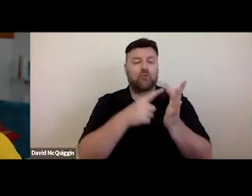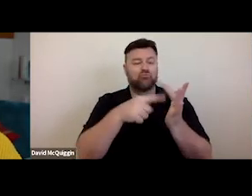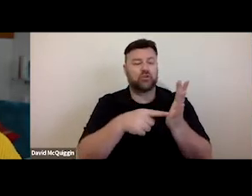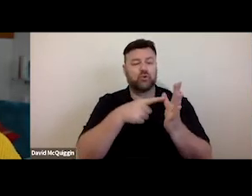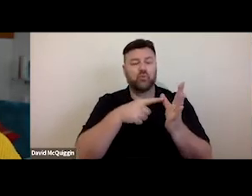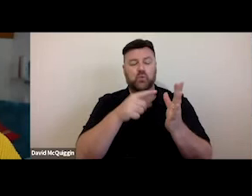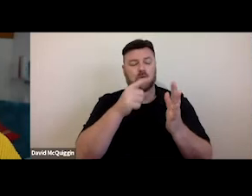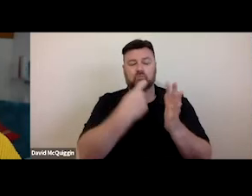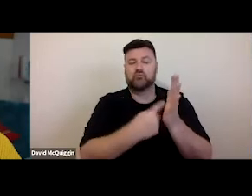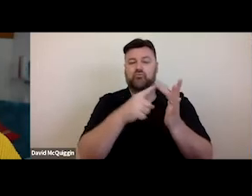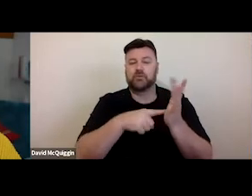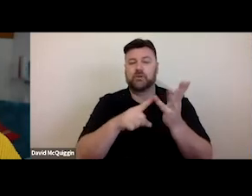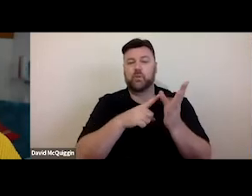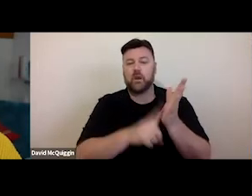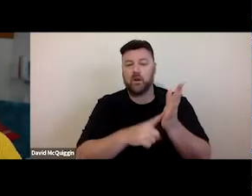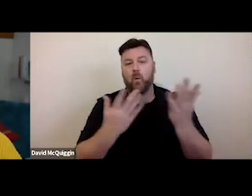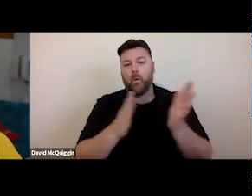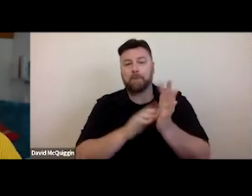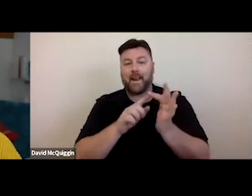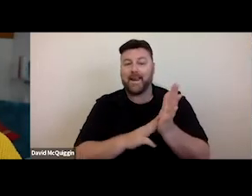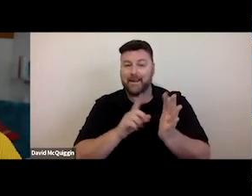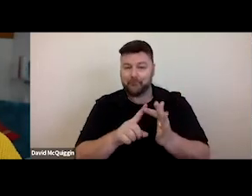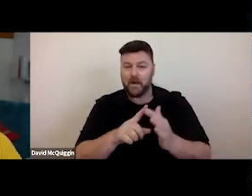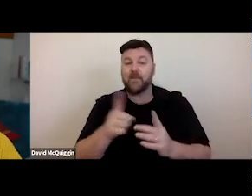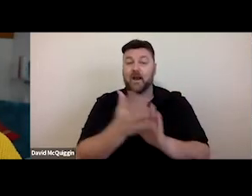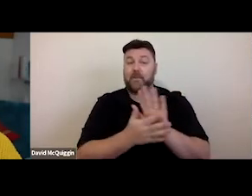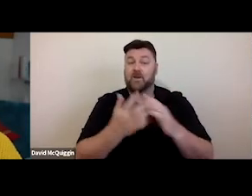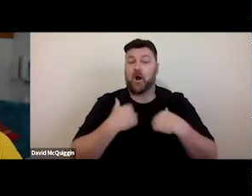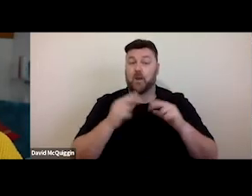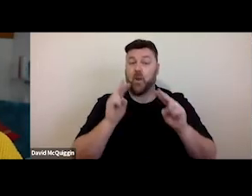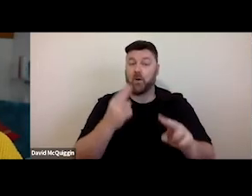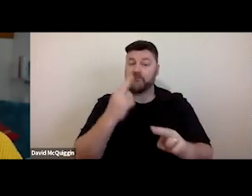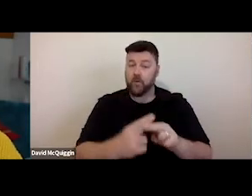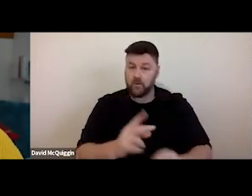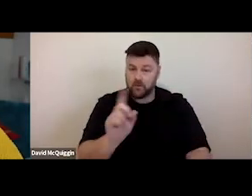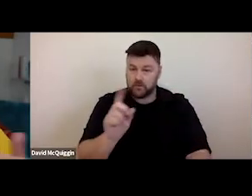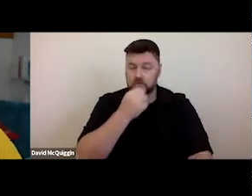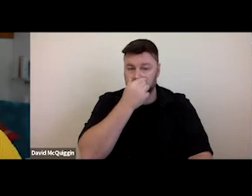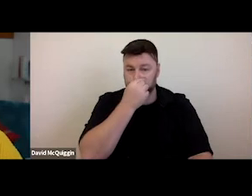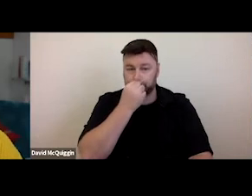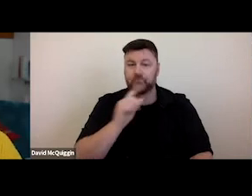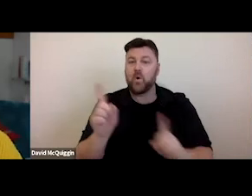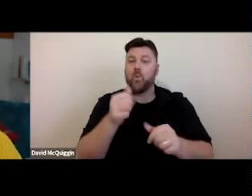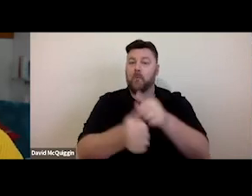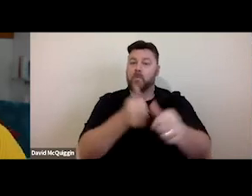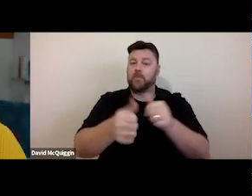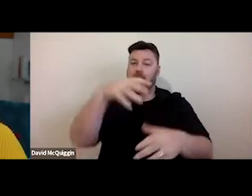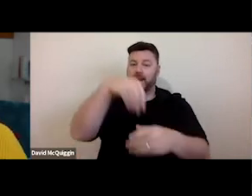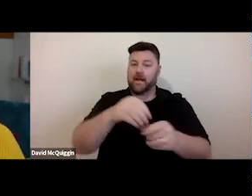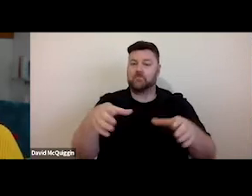I'm looking for is what's popular in this group, and is there something -